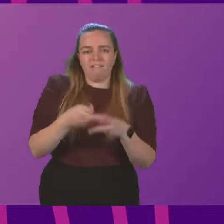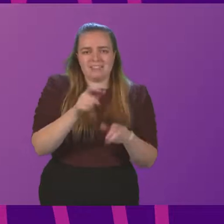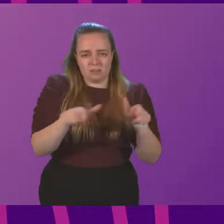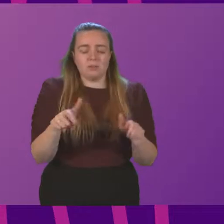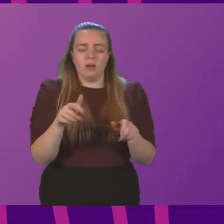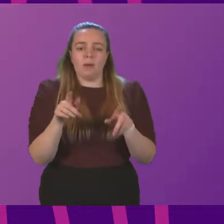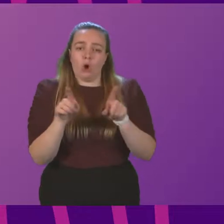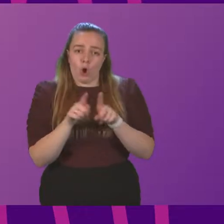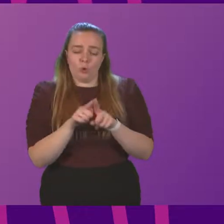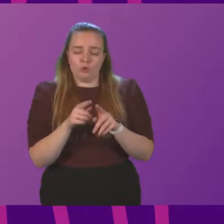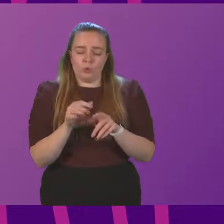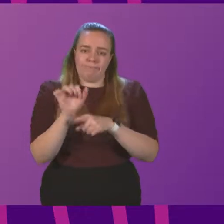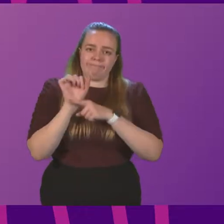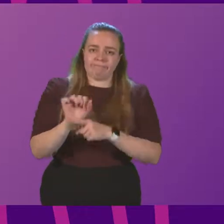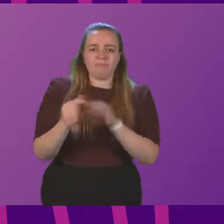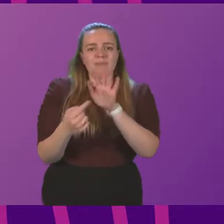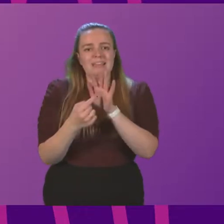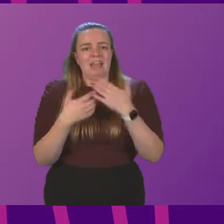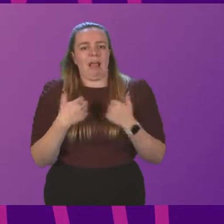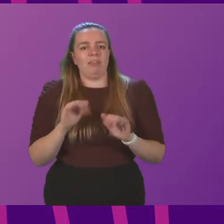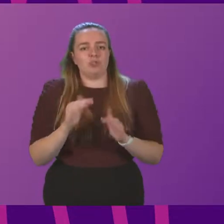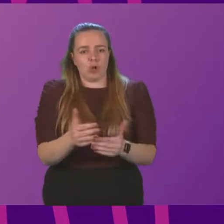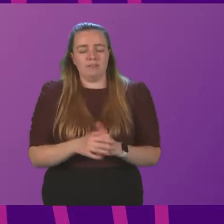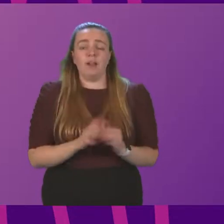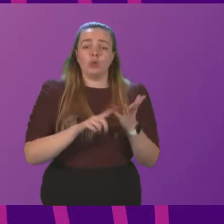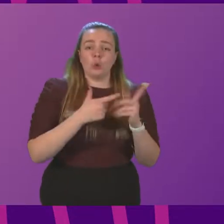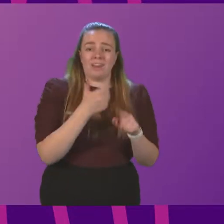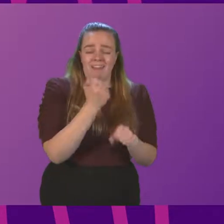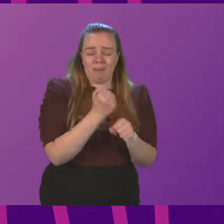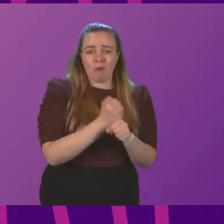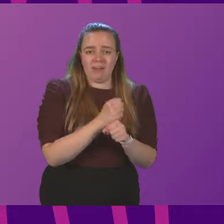and protecting key health services. The UK Government, as the event organiser, has put in